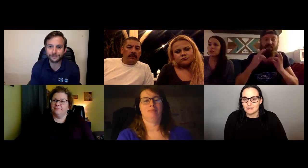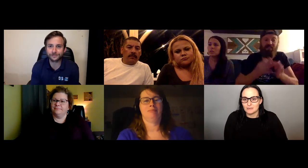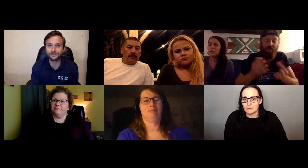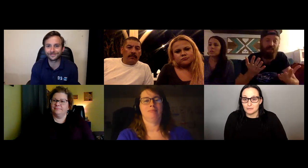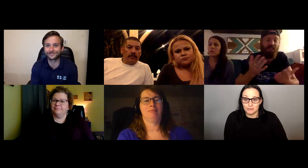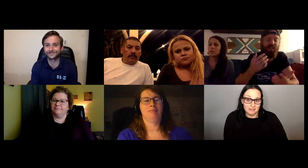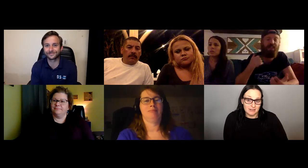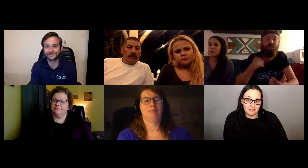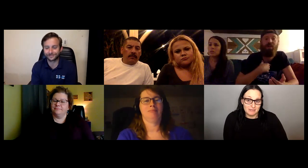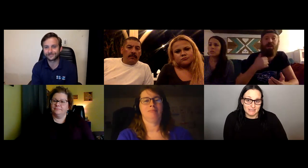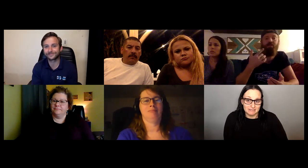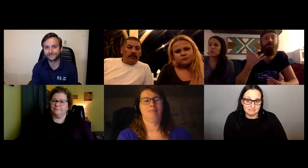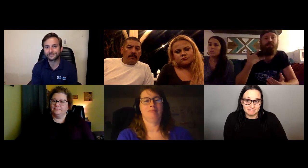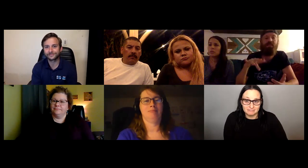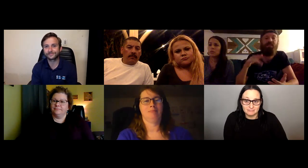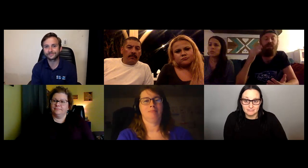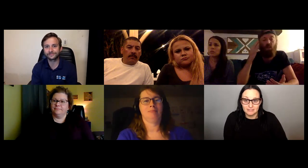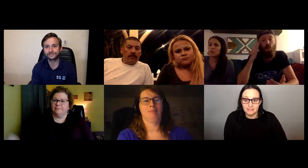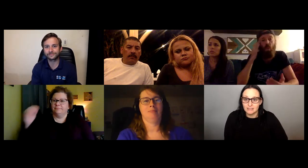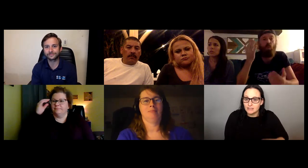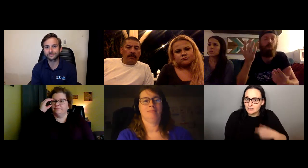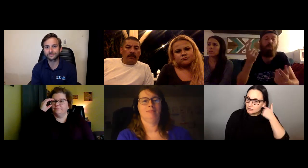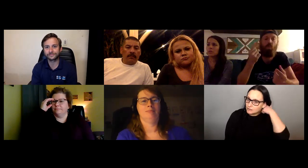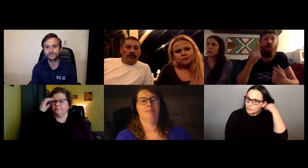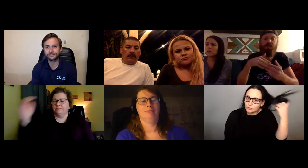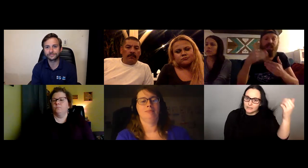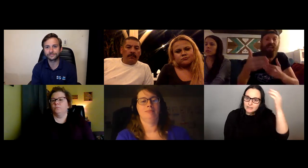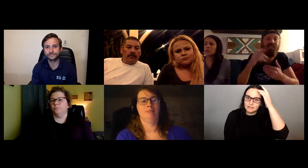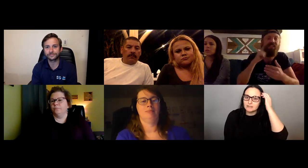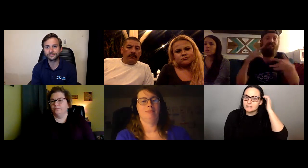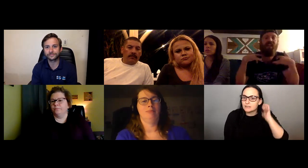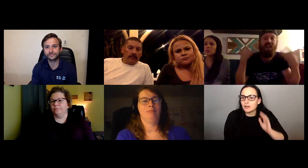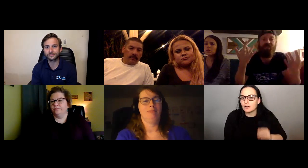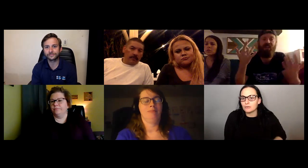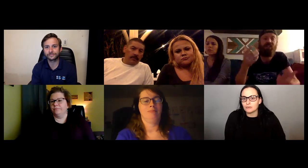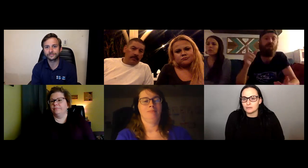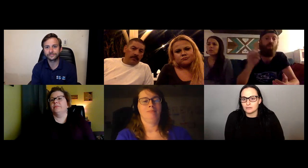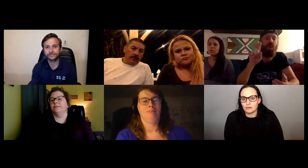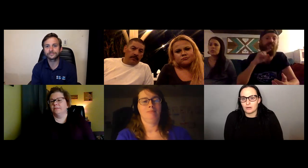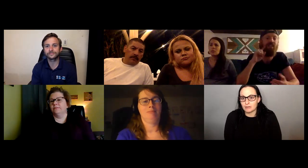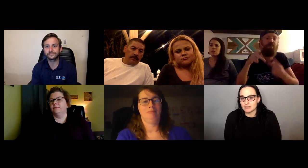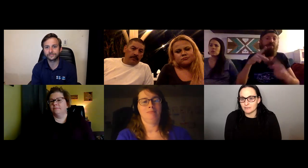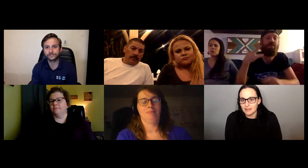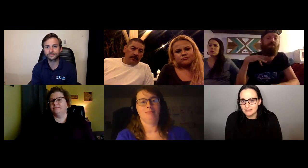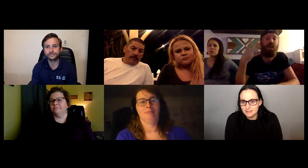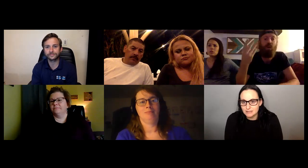well we're a deaf family